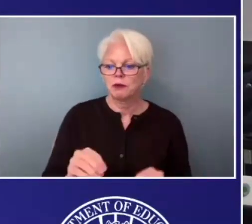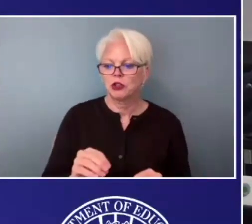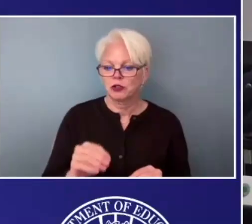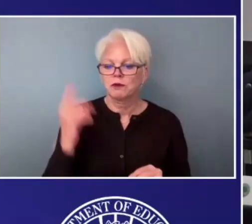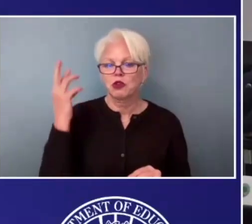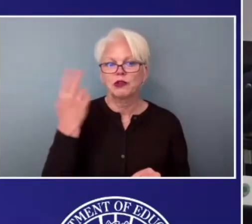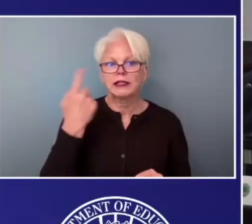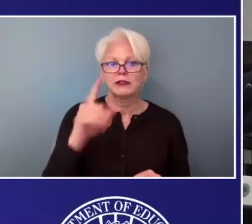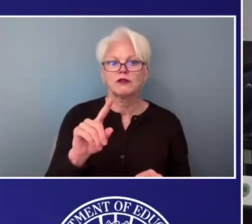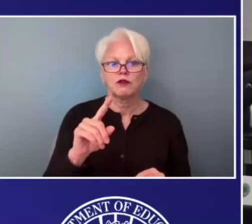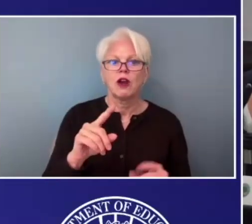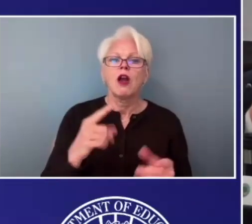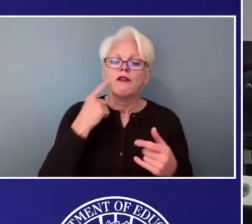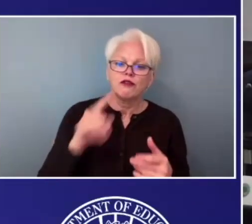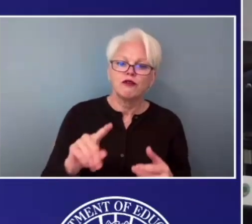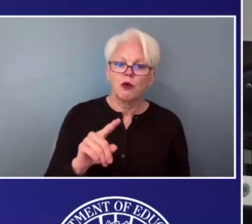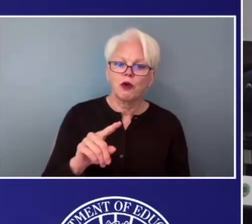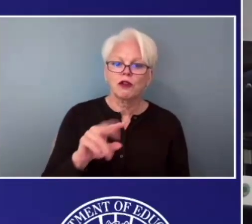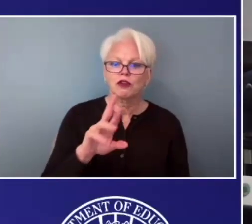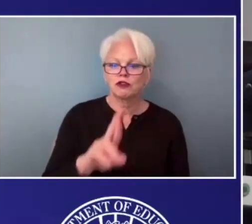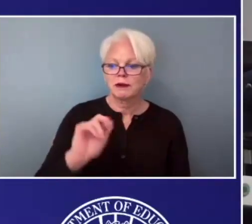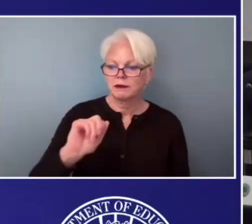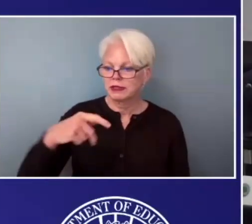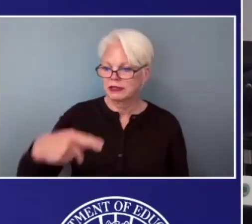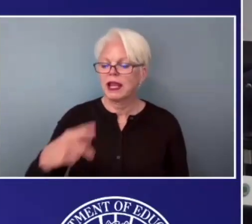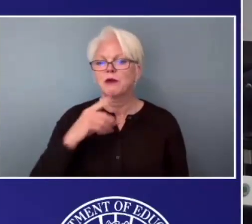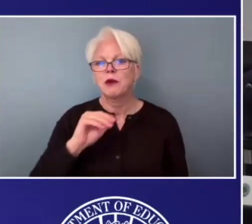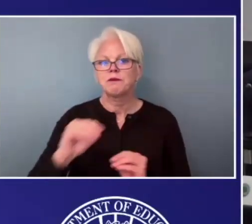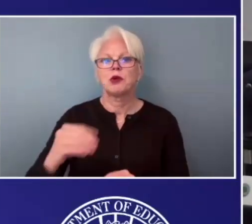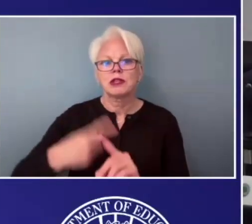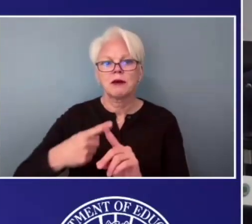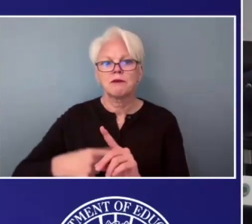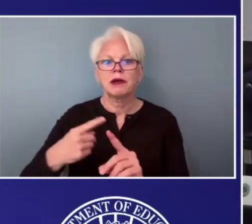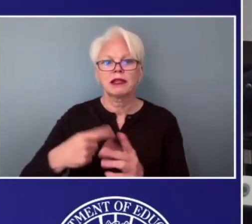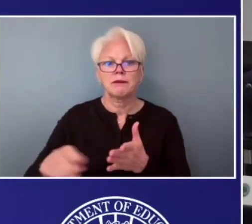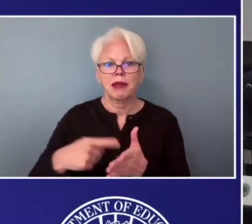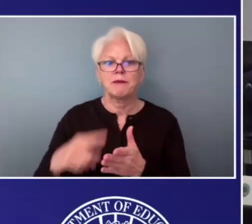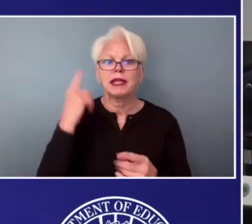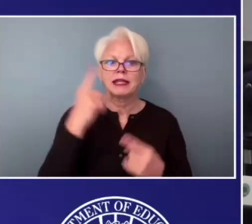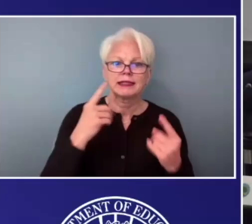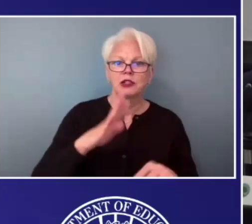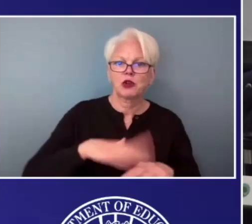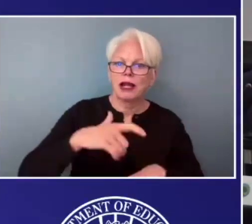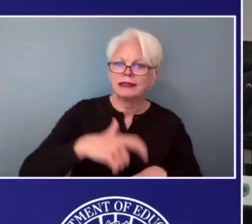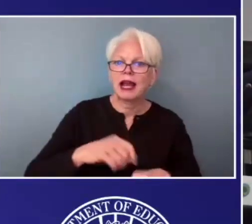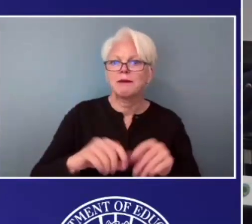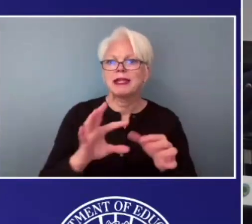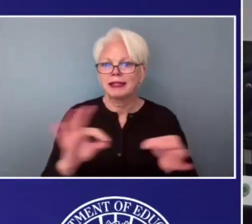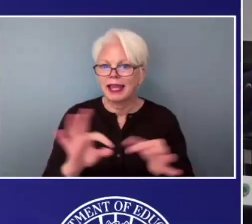assistance plan, monthly payment being considered on time and the language that we fleshed out, that is now going to be in